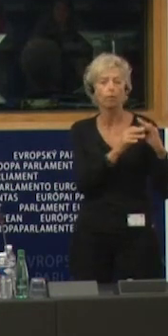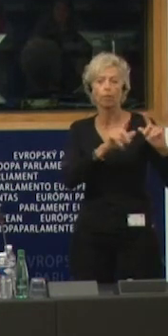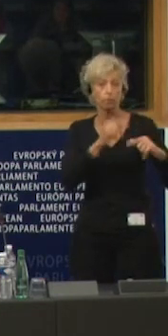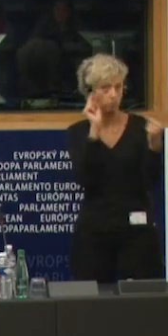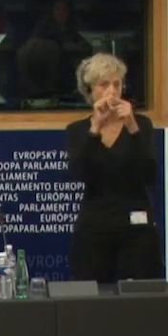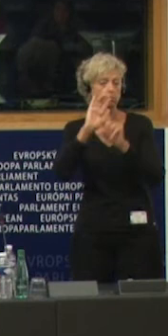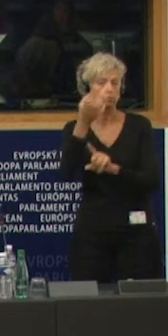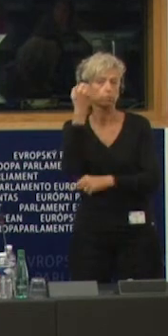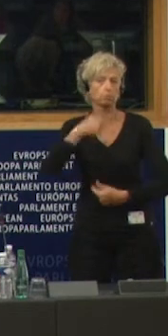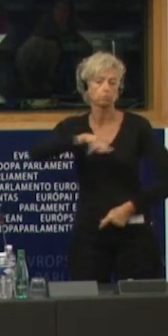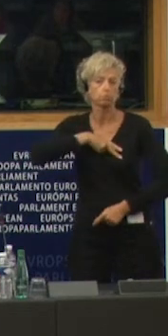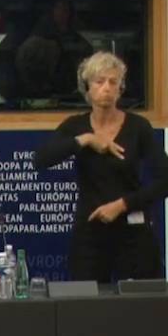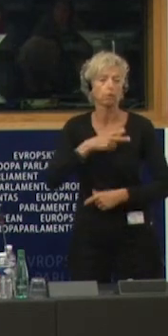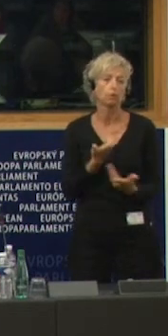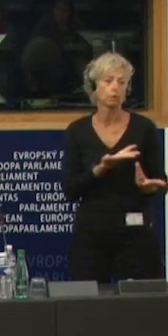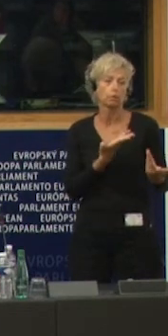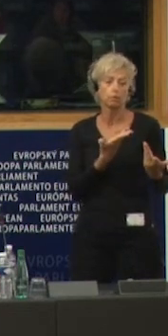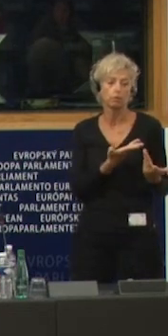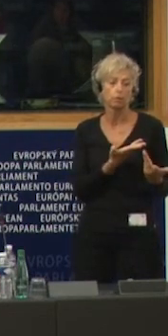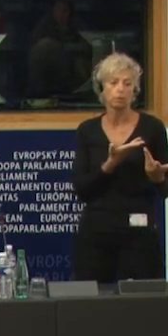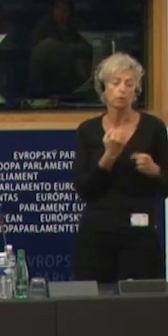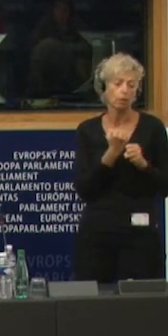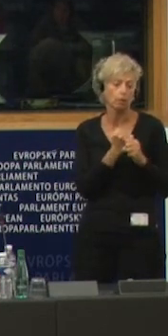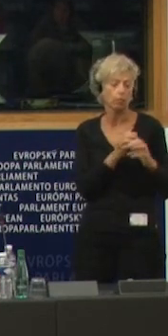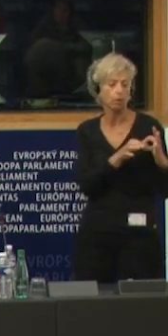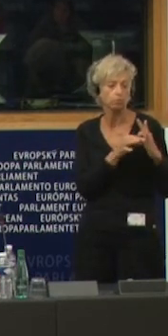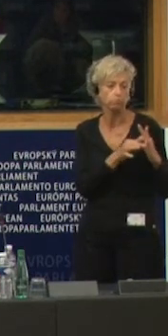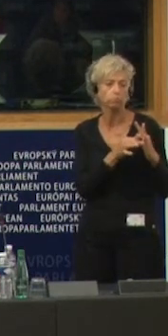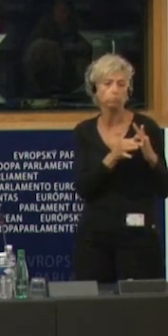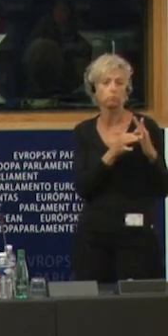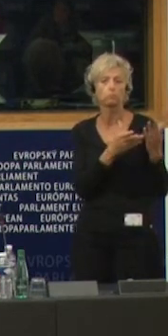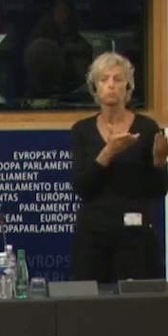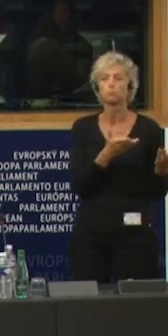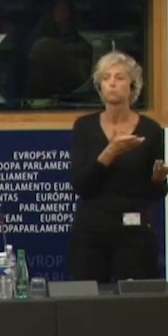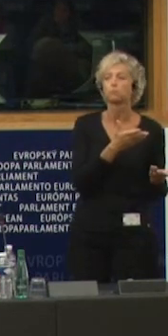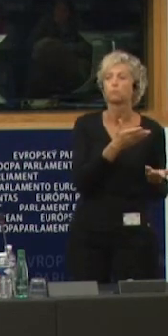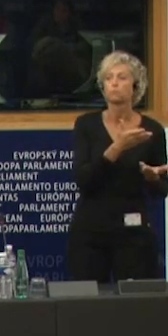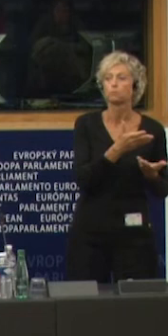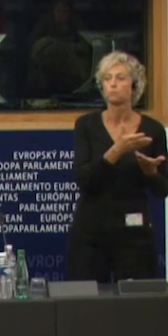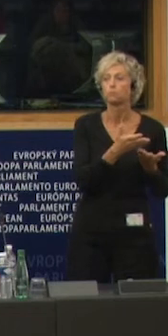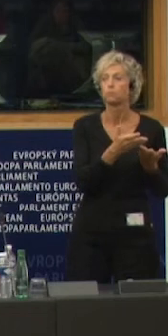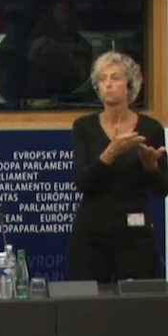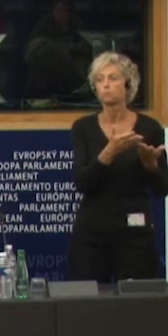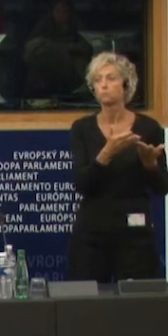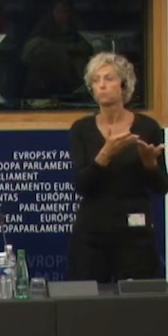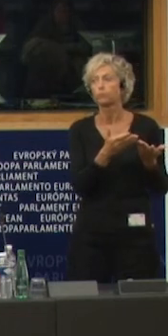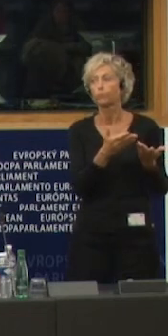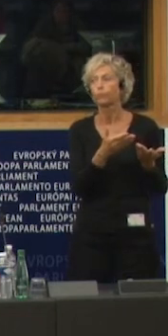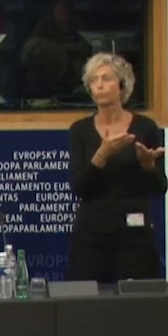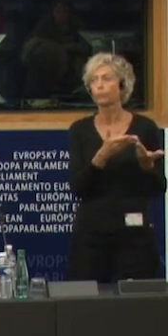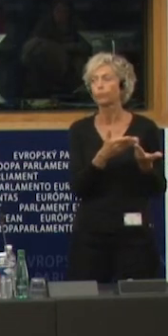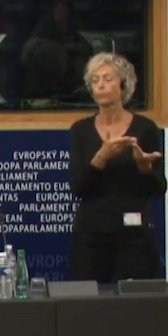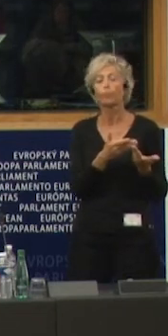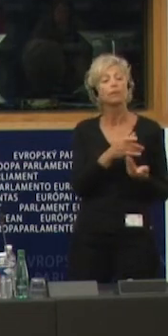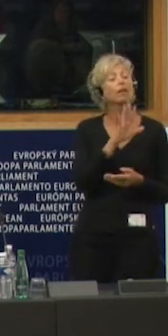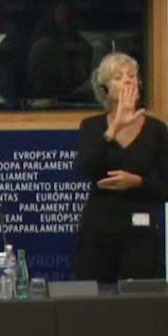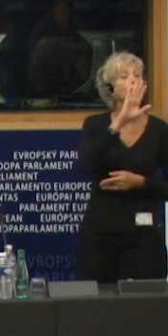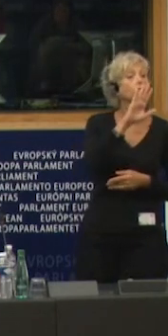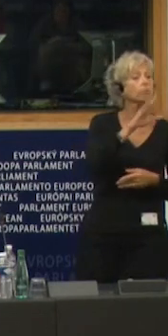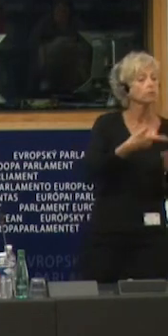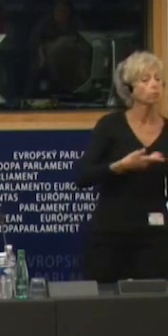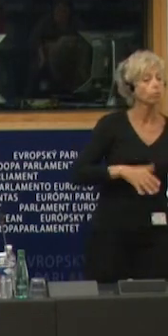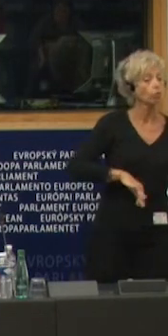We try to find out what their life situation is, what problems they have. Provide the young people with the information they need.